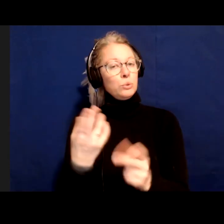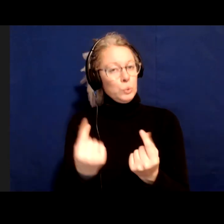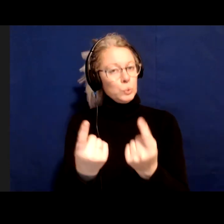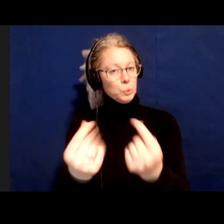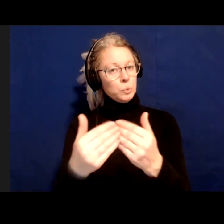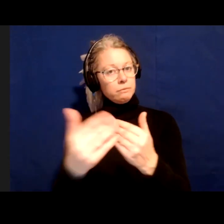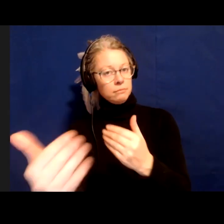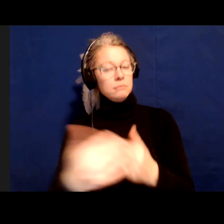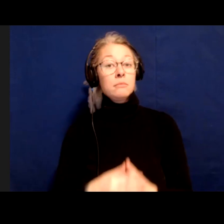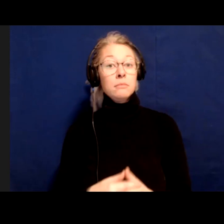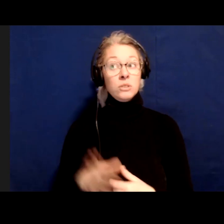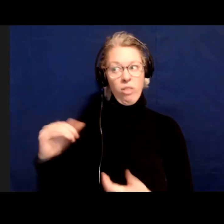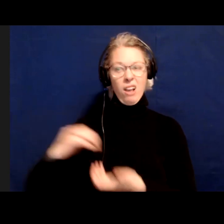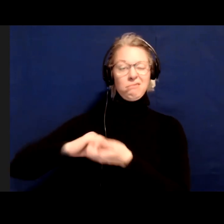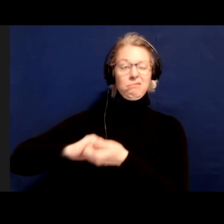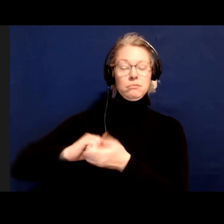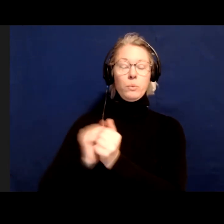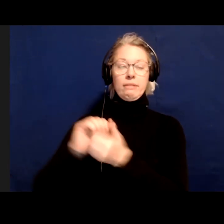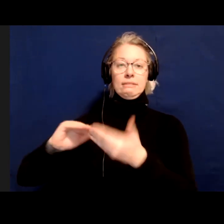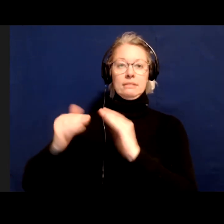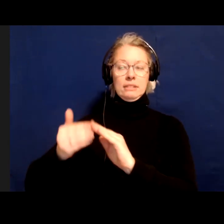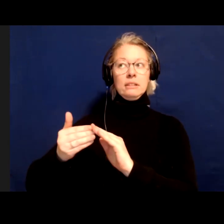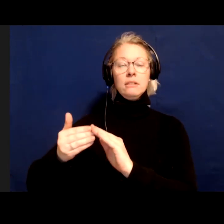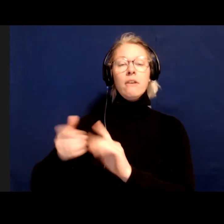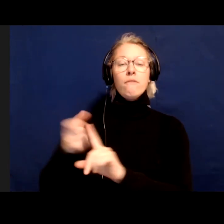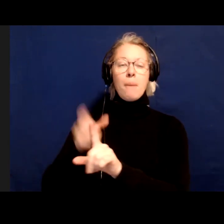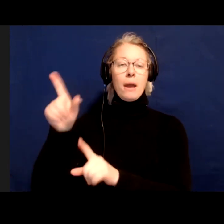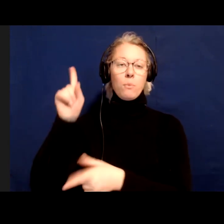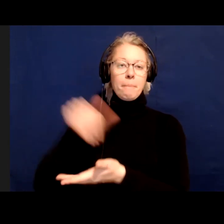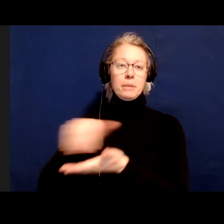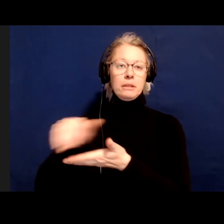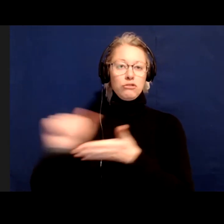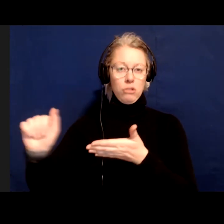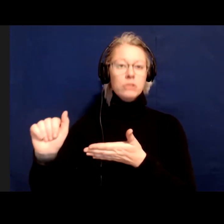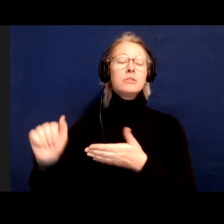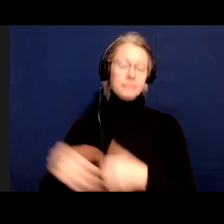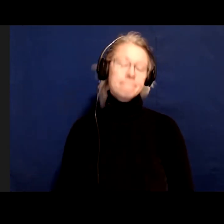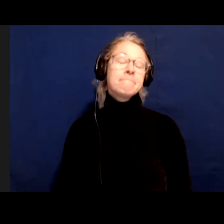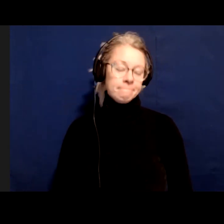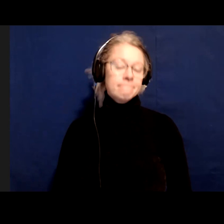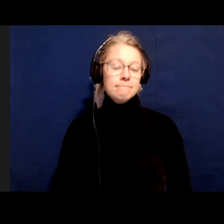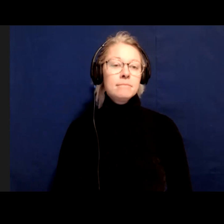Those initiatives are what will be supported with that additional one-time funding. And